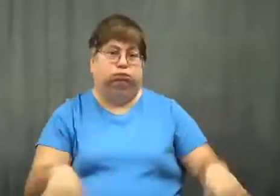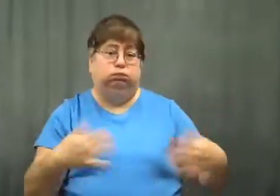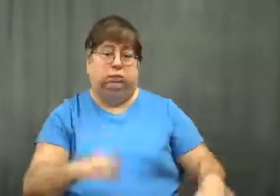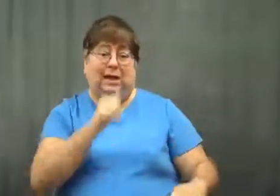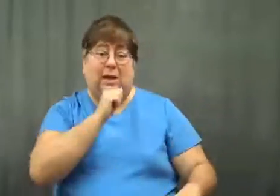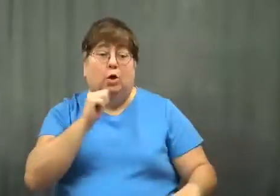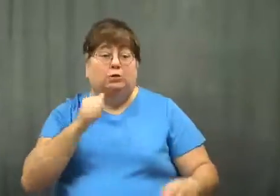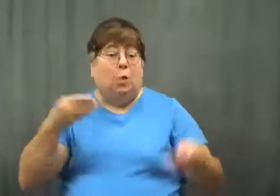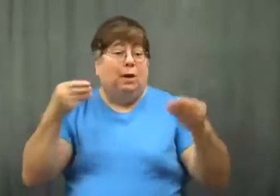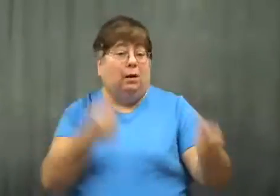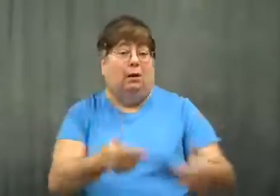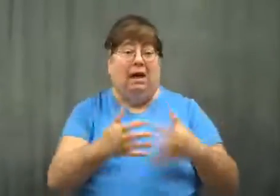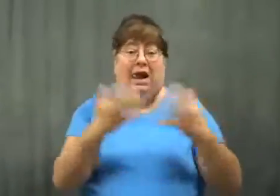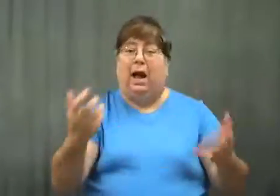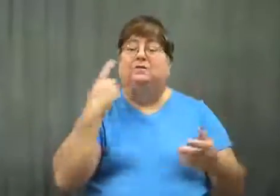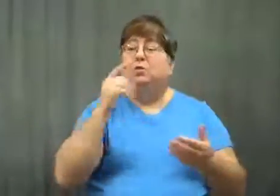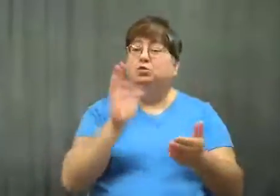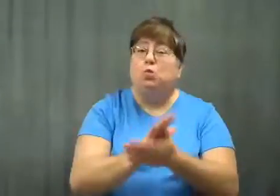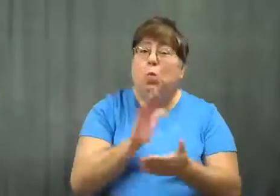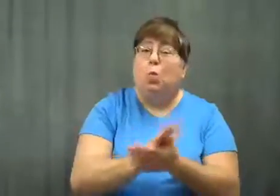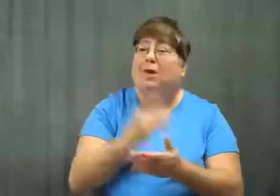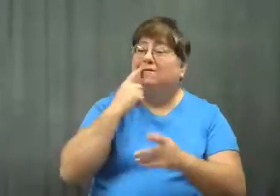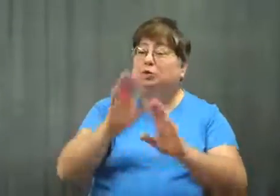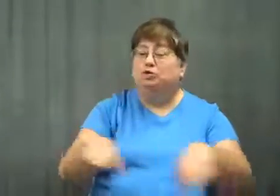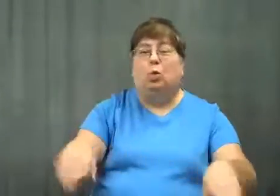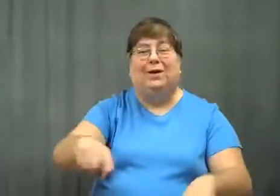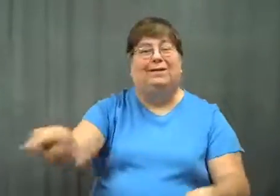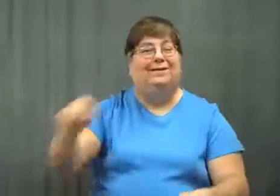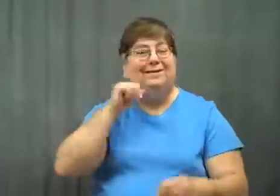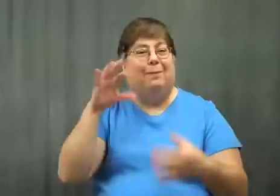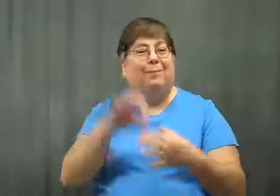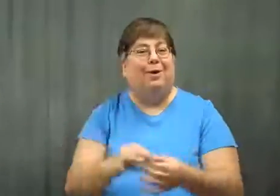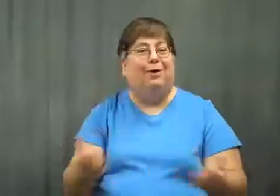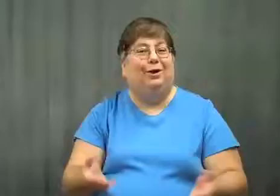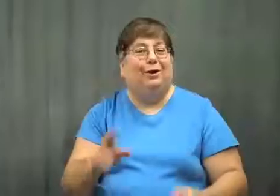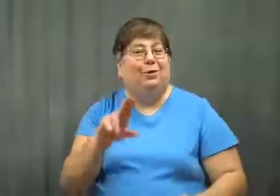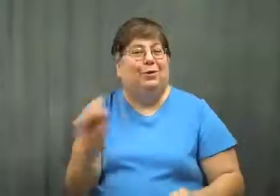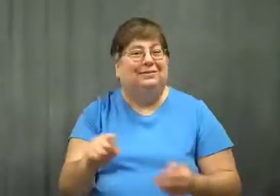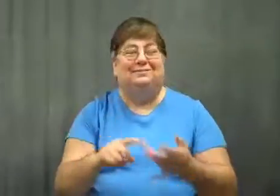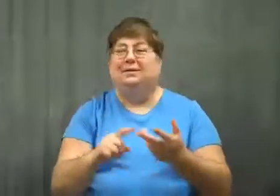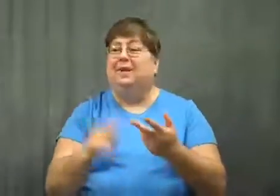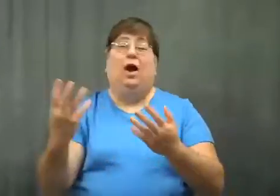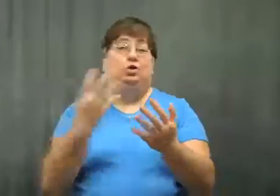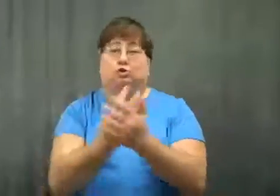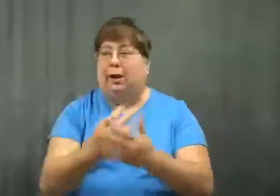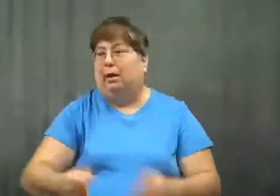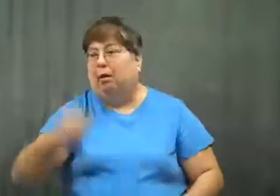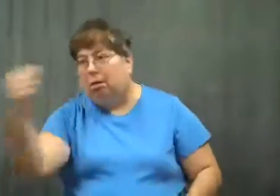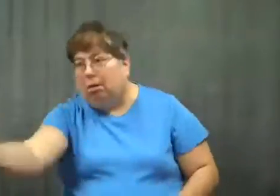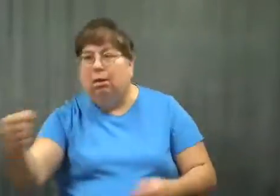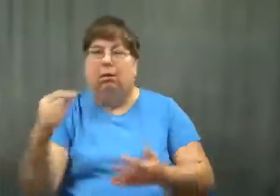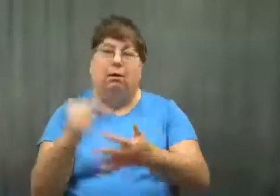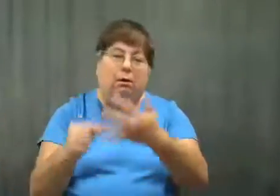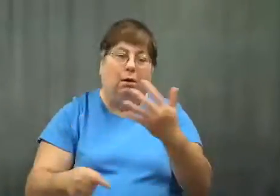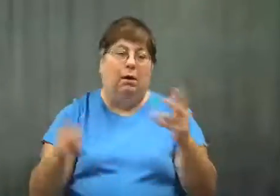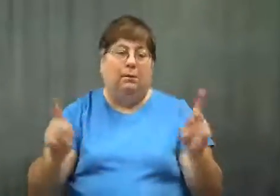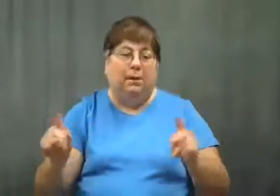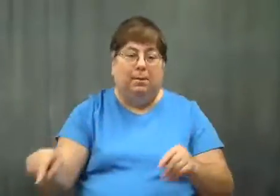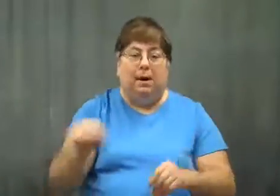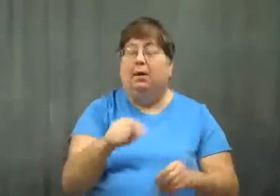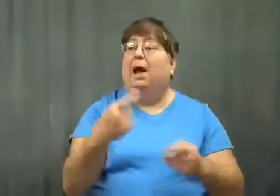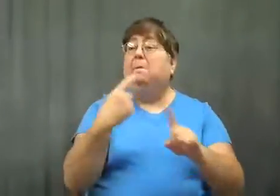Arizona pays a lot of money for schools, jails,